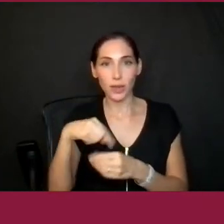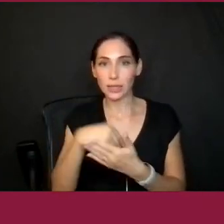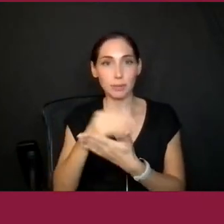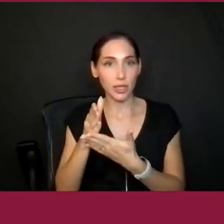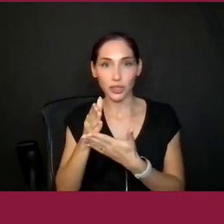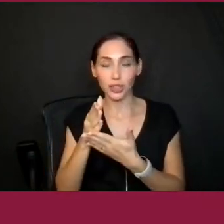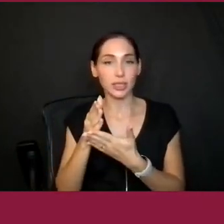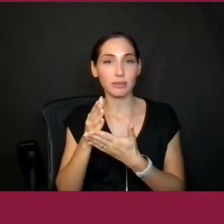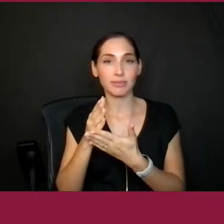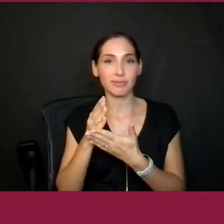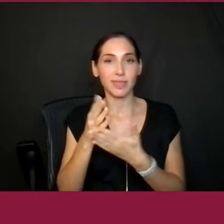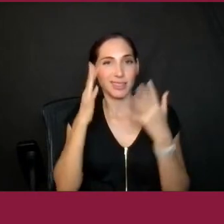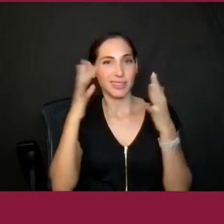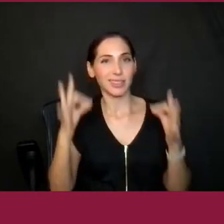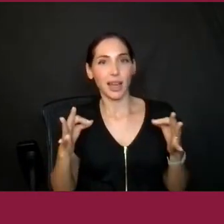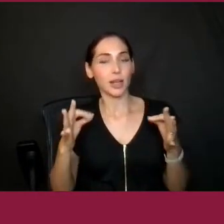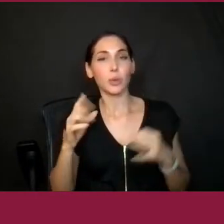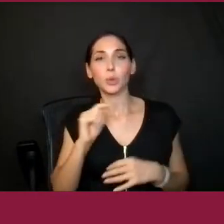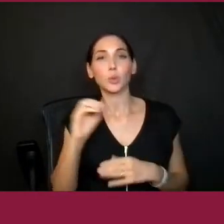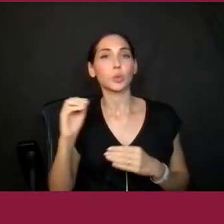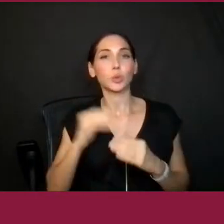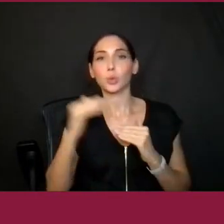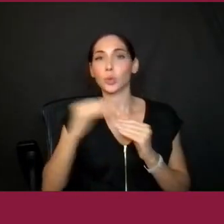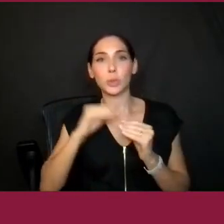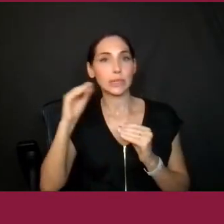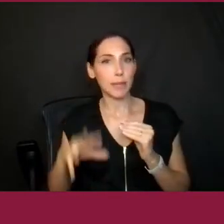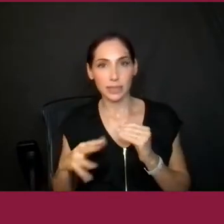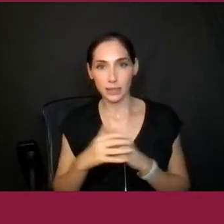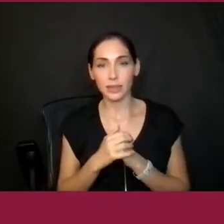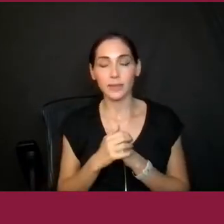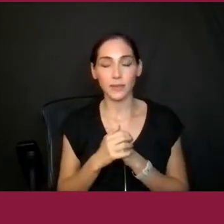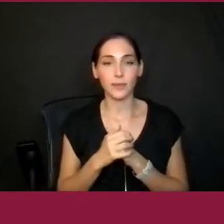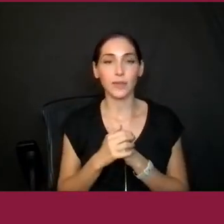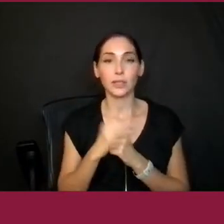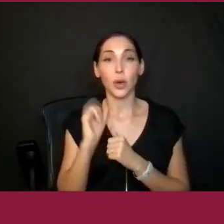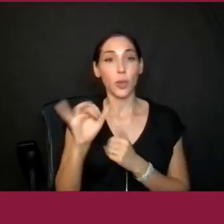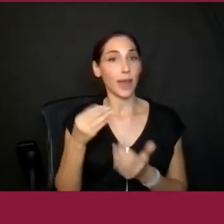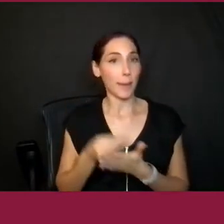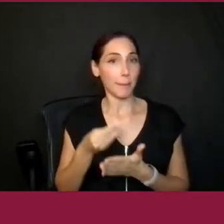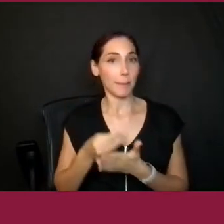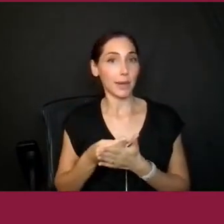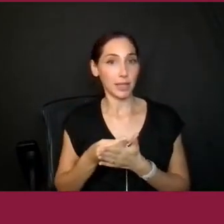deemed that it was too expensive. Um, that money really, that proposal